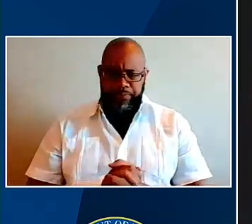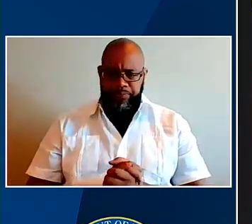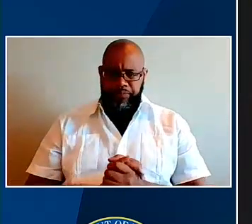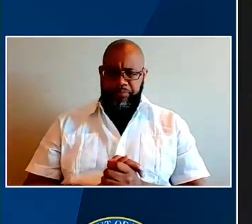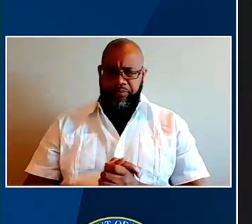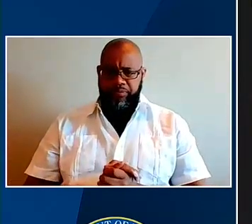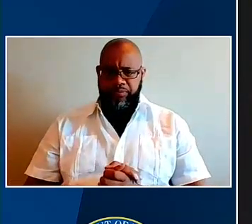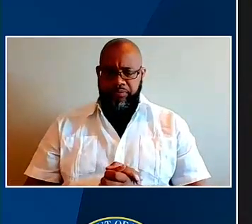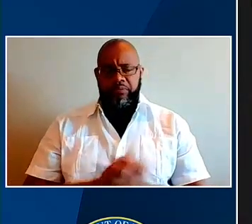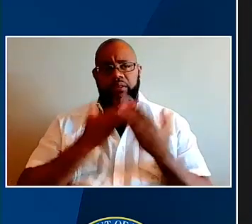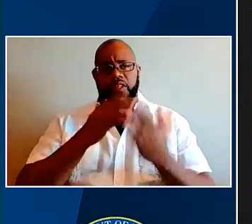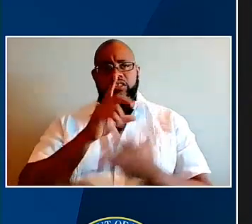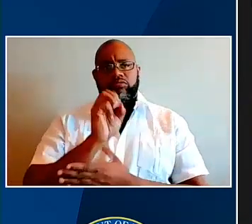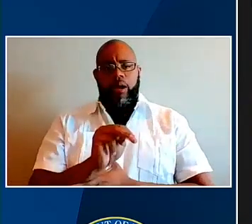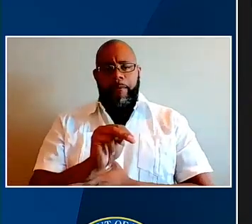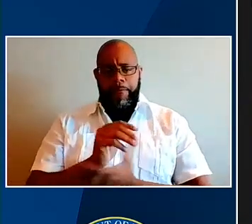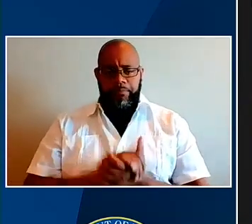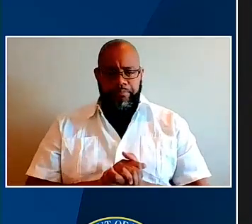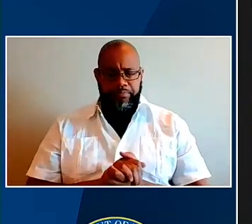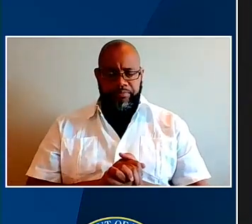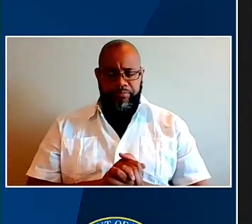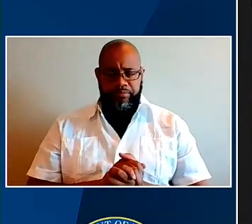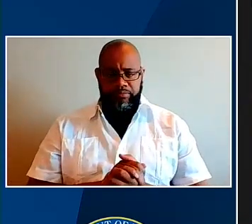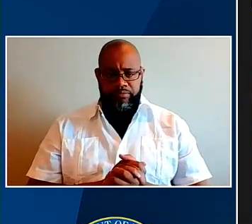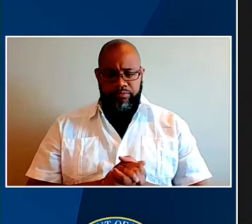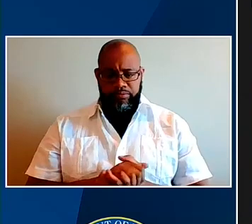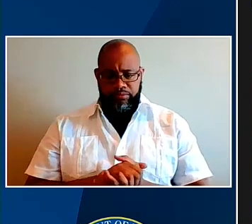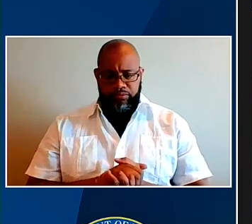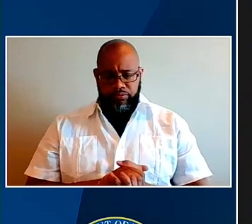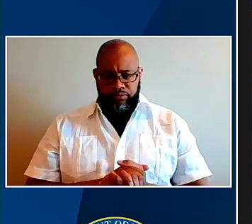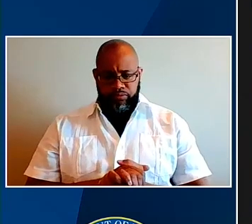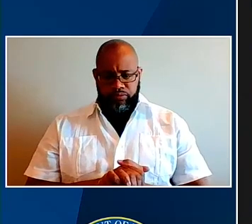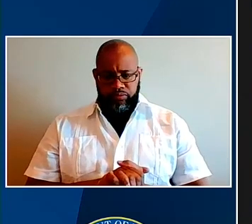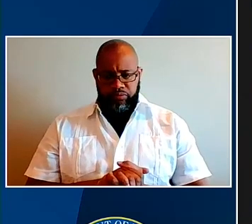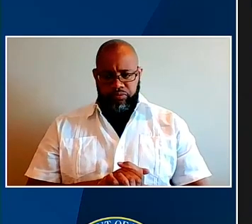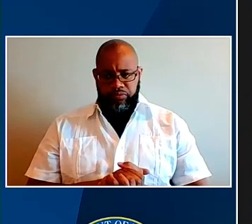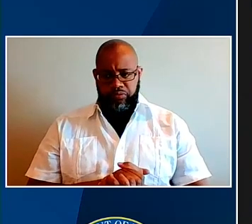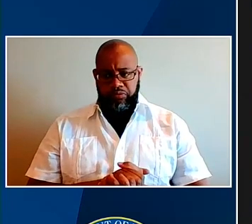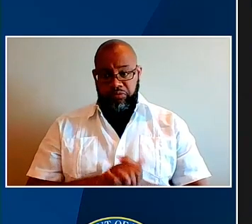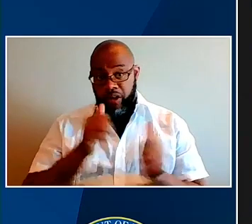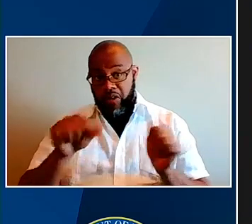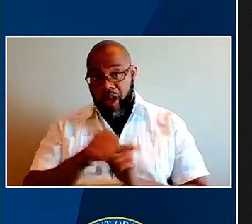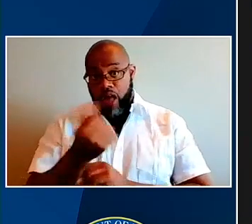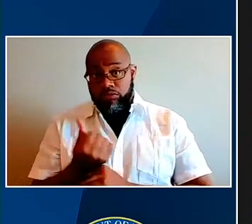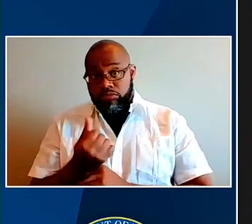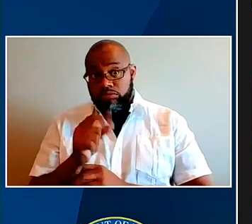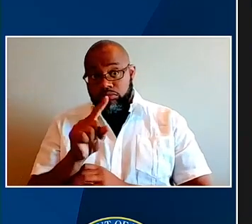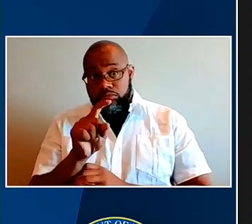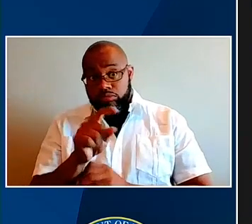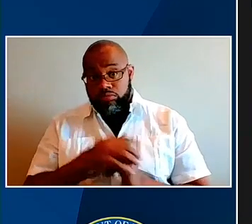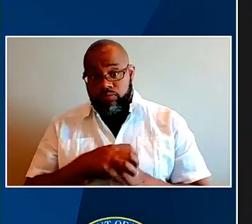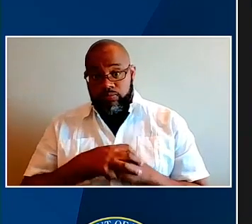Thanks, Dom. Anything else?